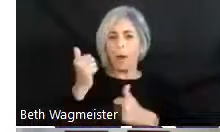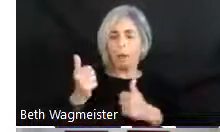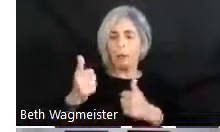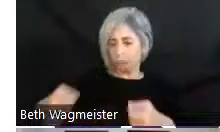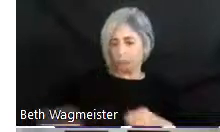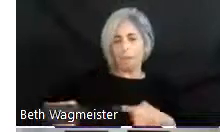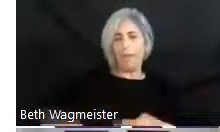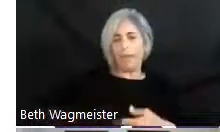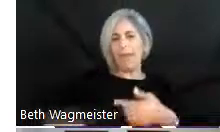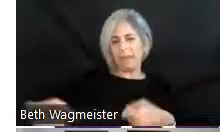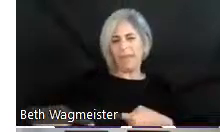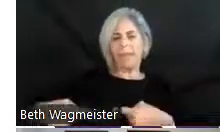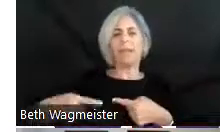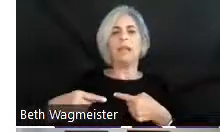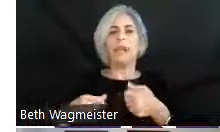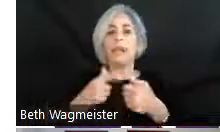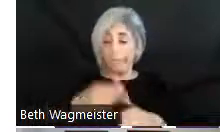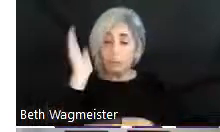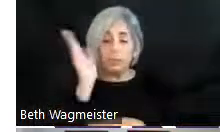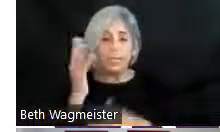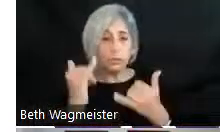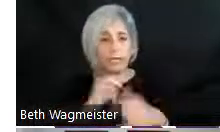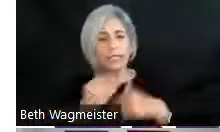talking about today. This presentation is about success and forward